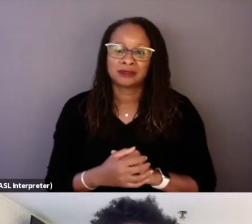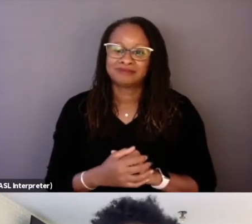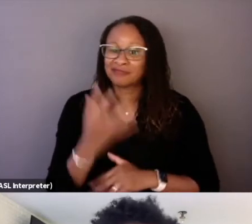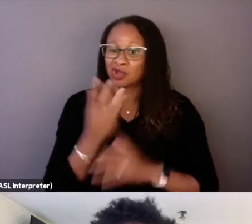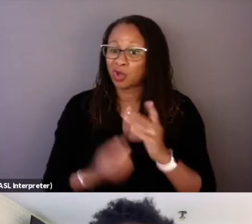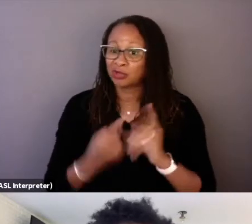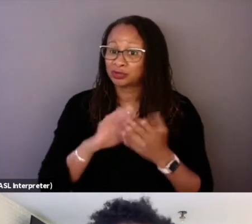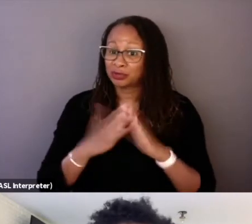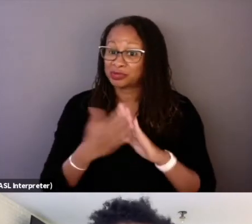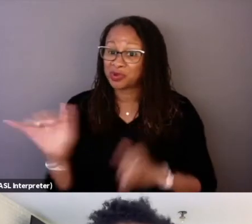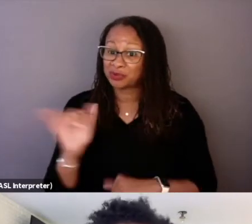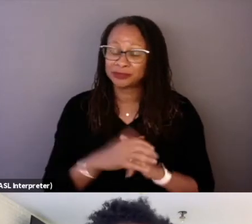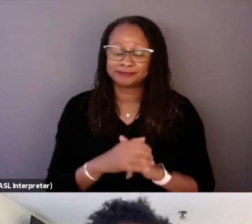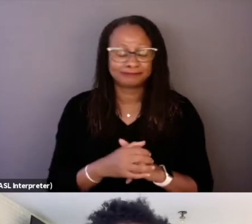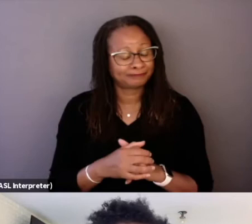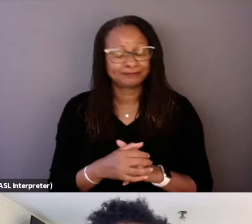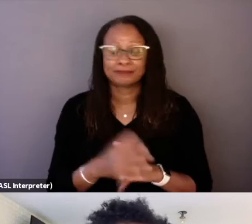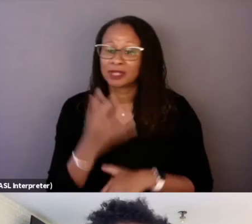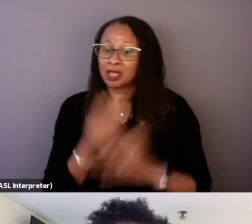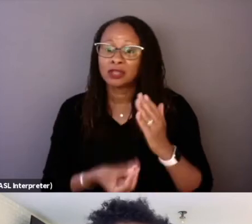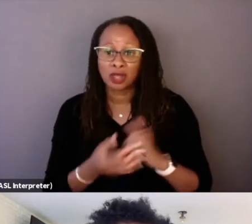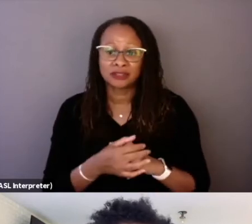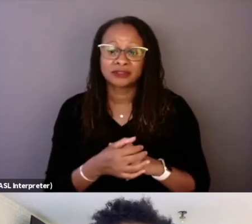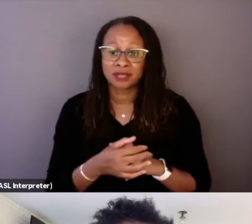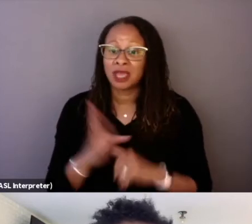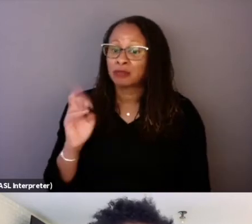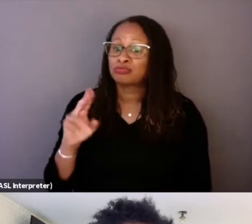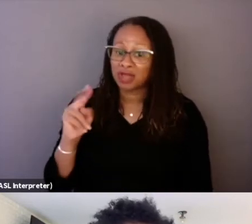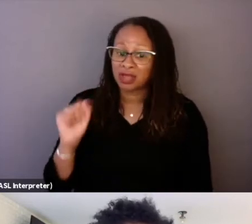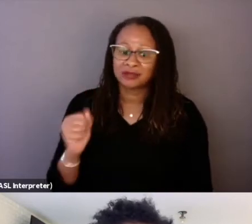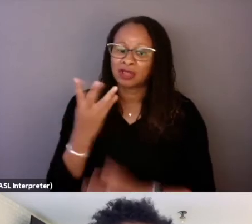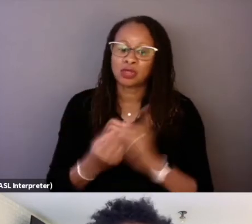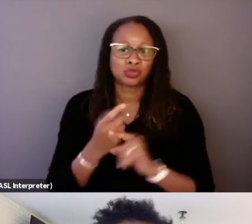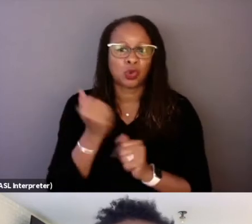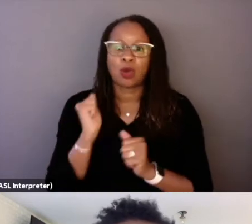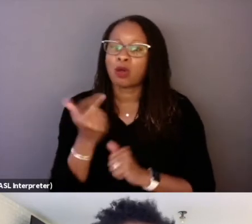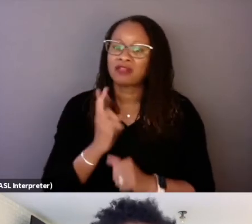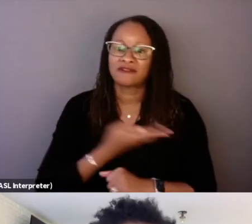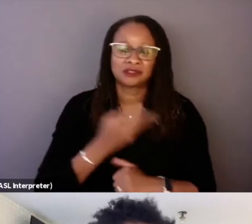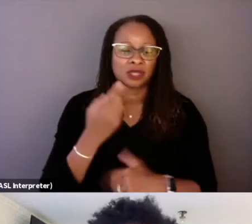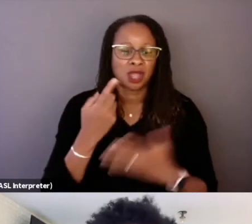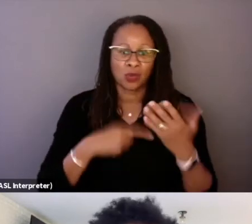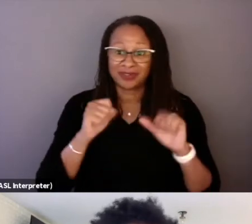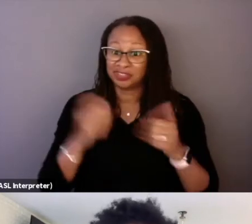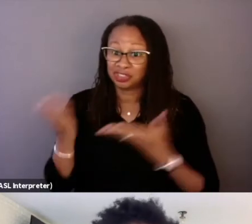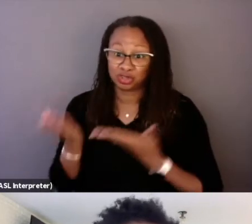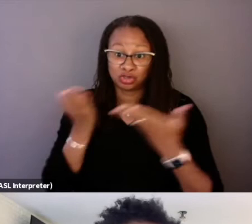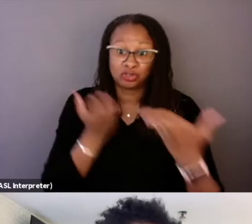Like, she was a loss to all of us, you know, what she could have contributed, you know,